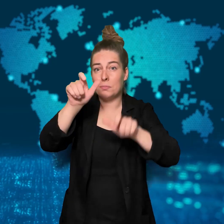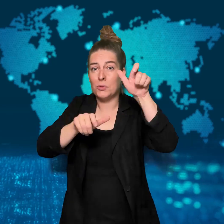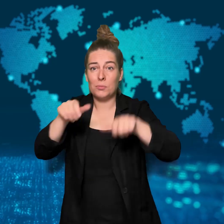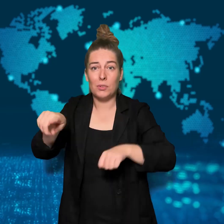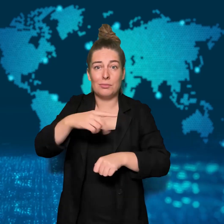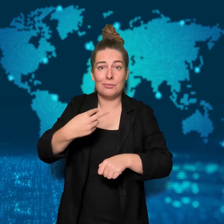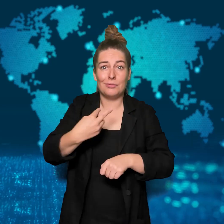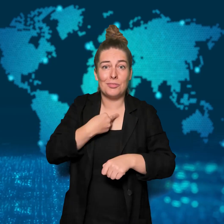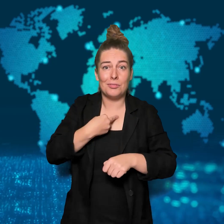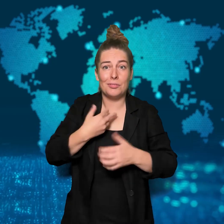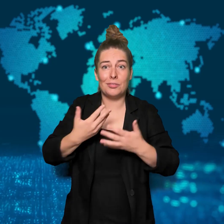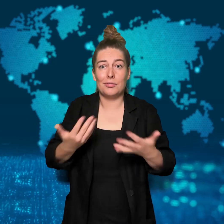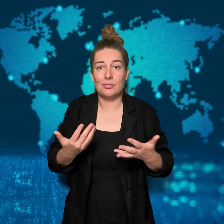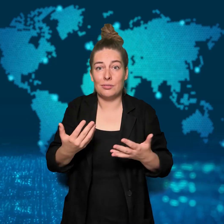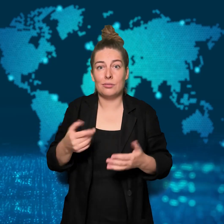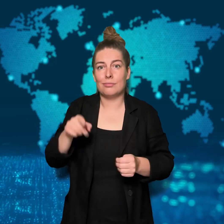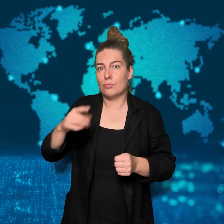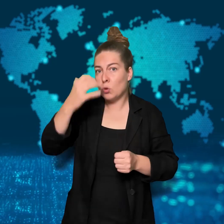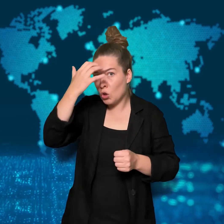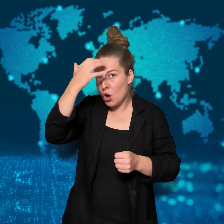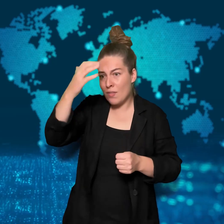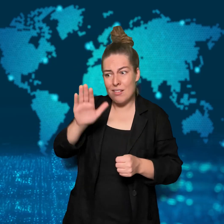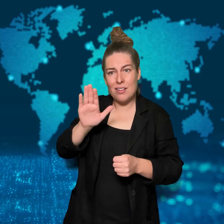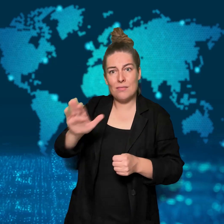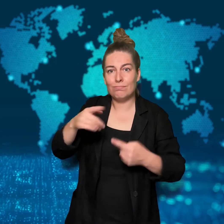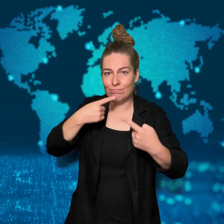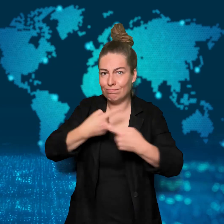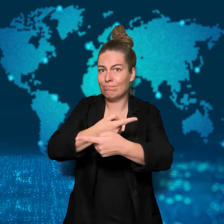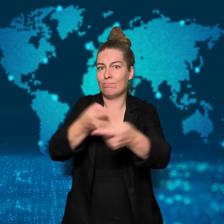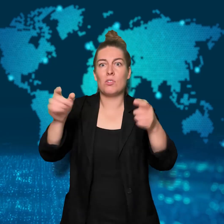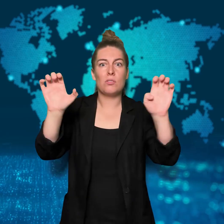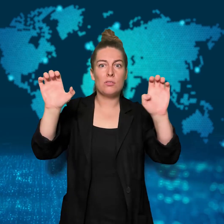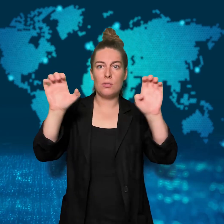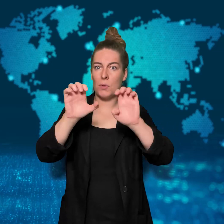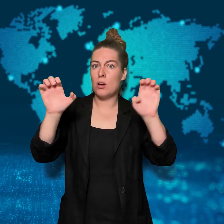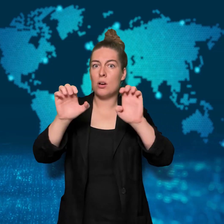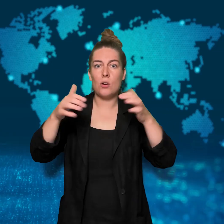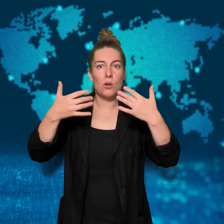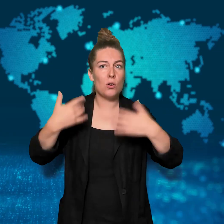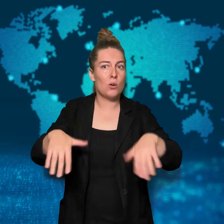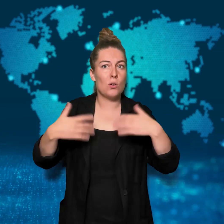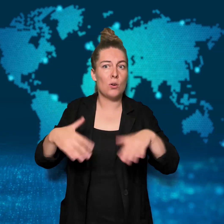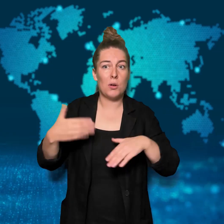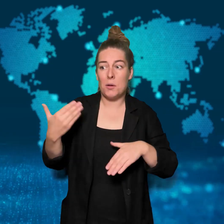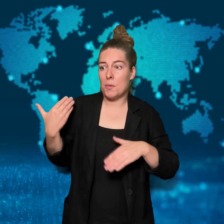flooding caused by heavy rains.